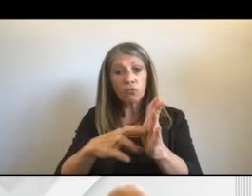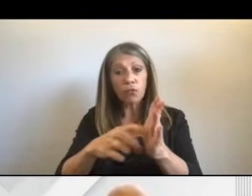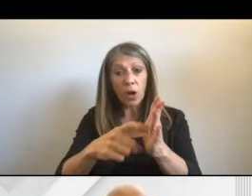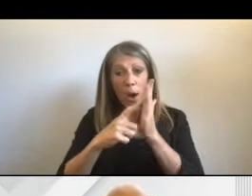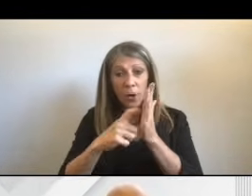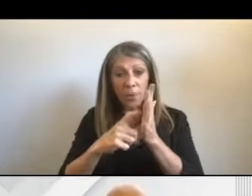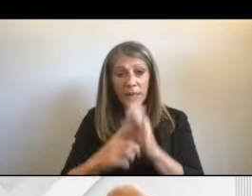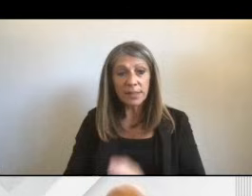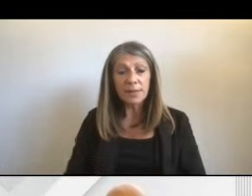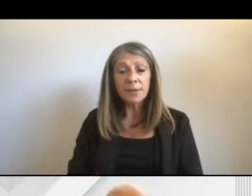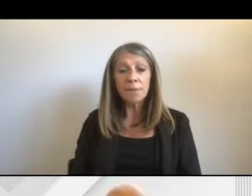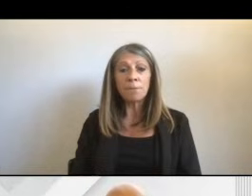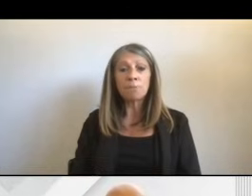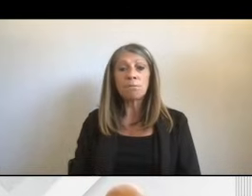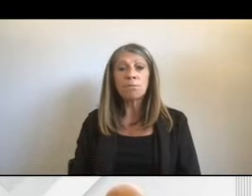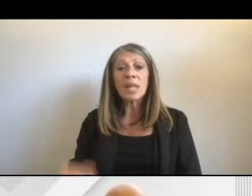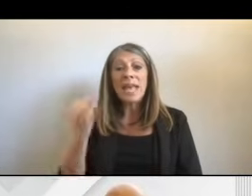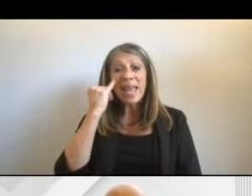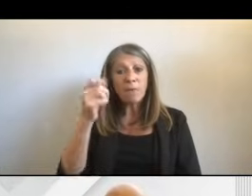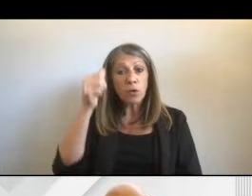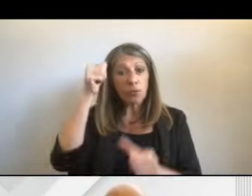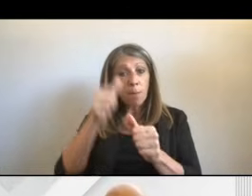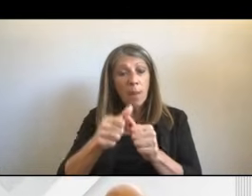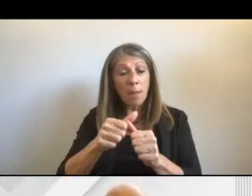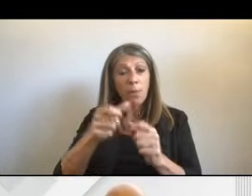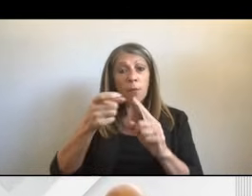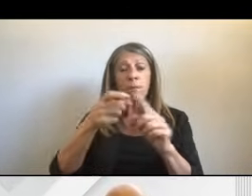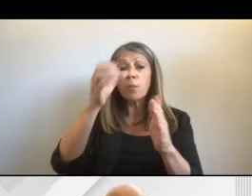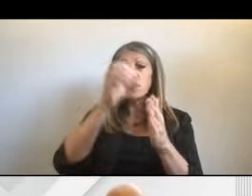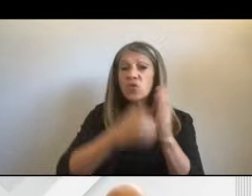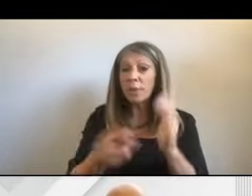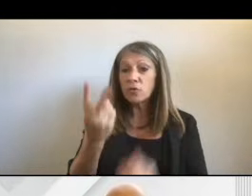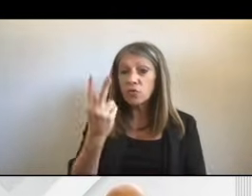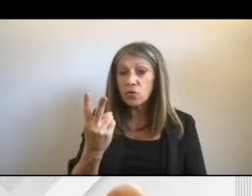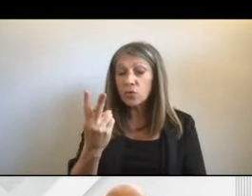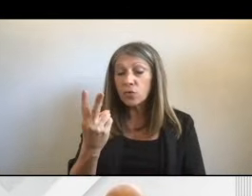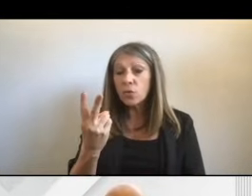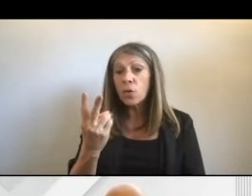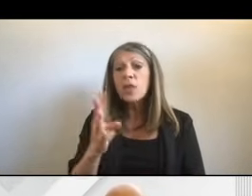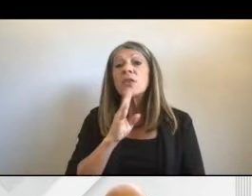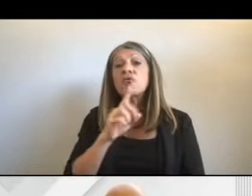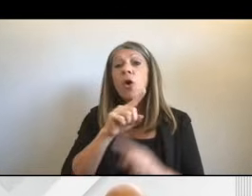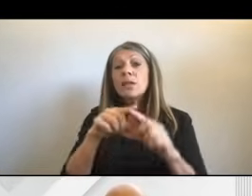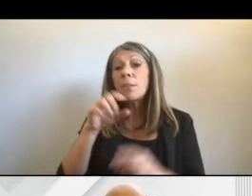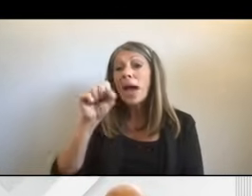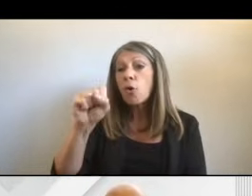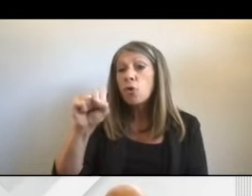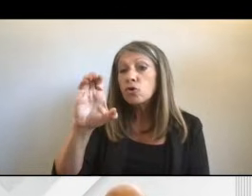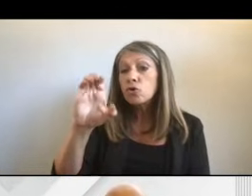And if you remember from chapter 2 when Juliet talked about the scoping for these signs, we're